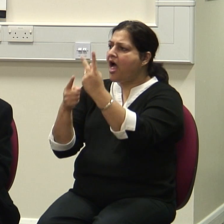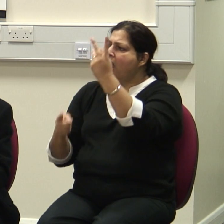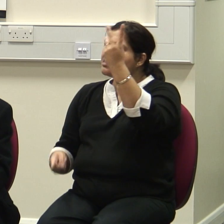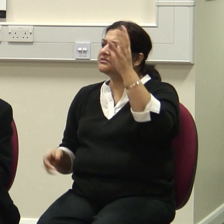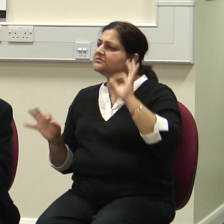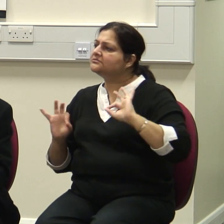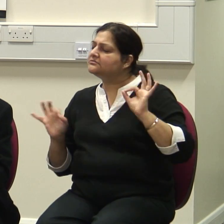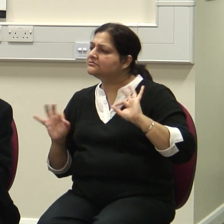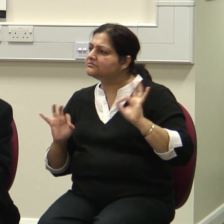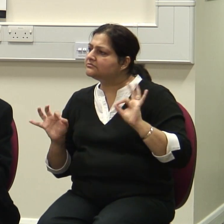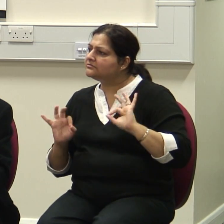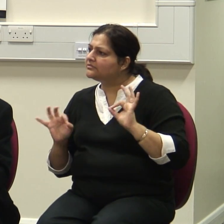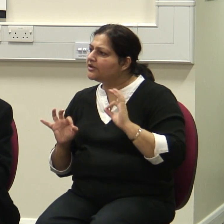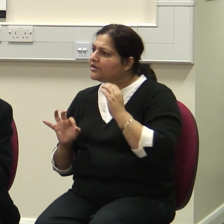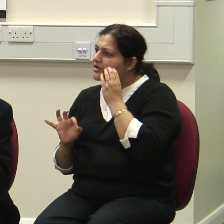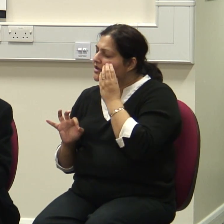Who were Jewish did you say?